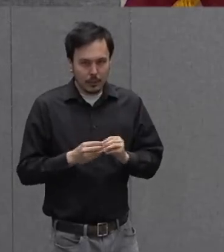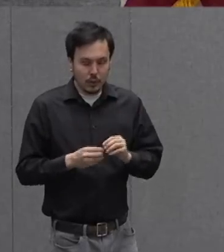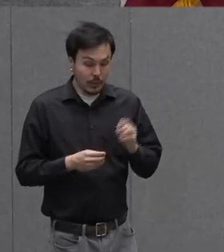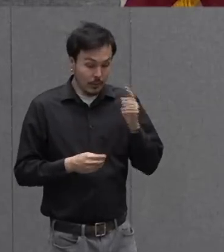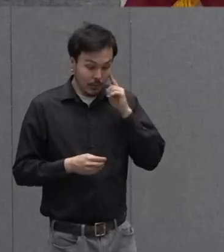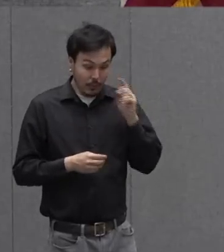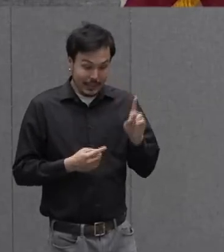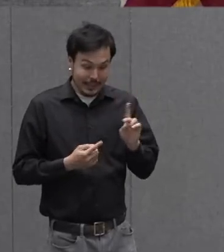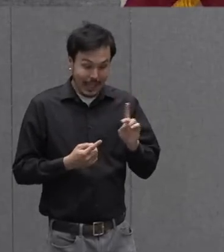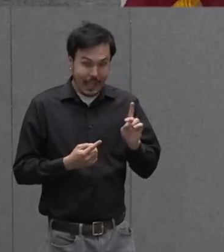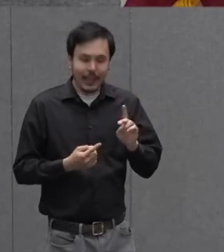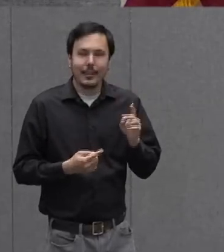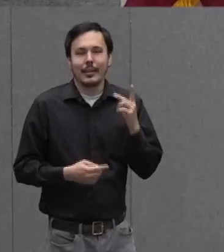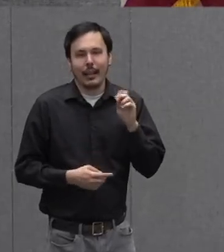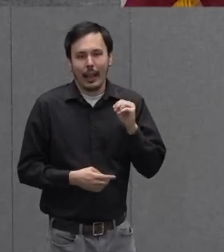I'm gonna go all the way over here to 12